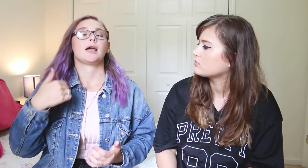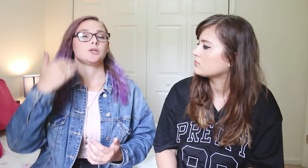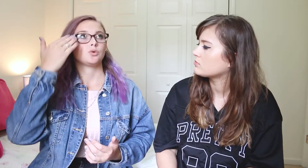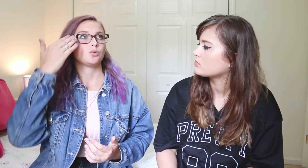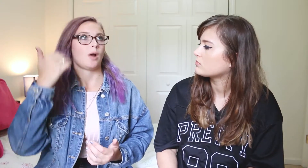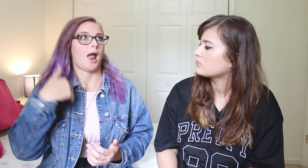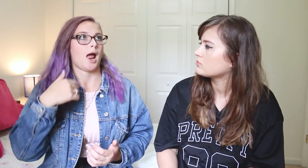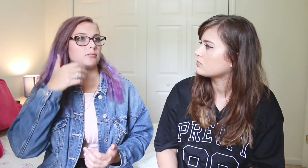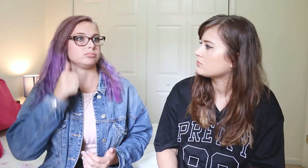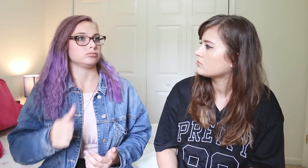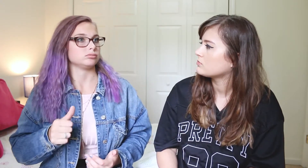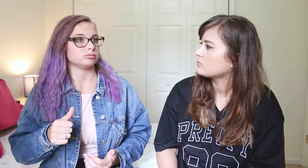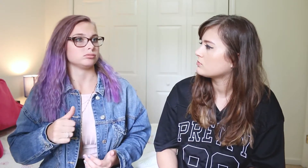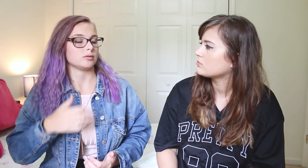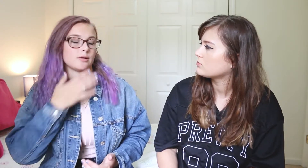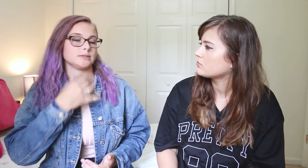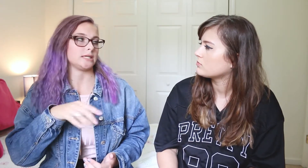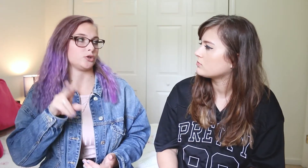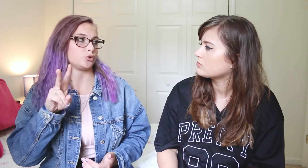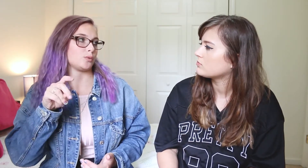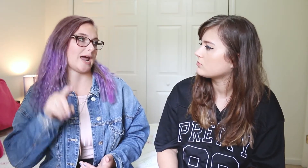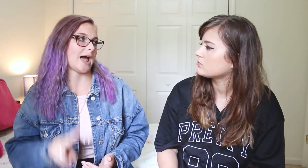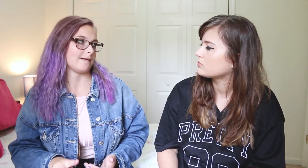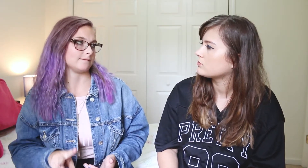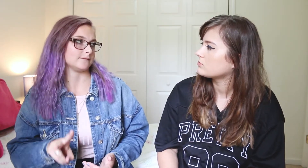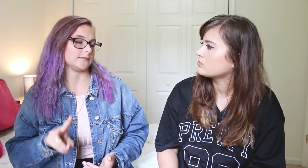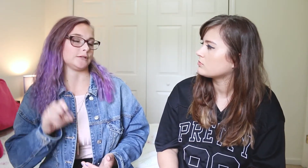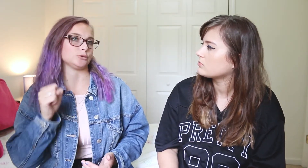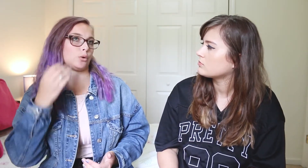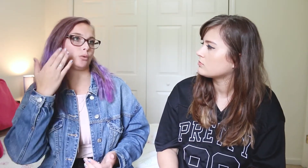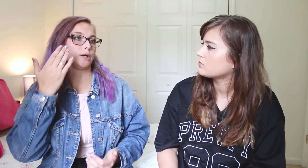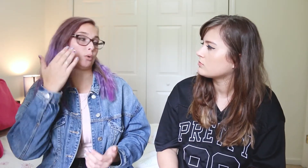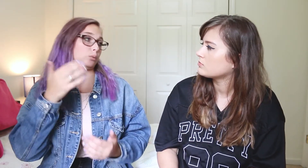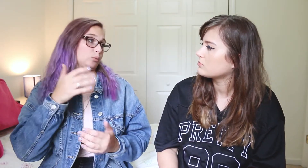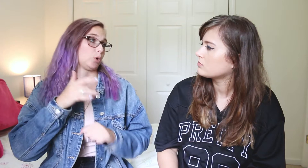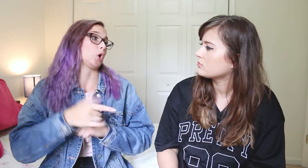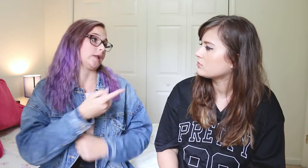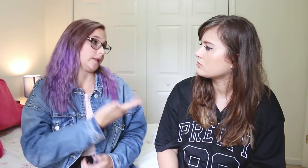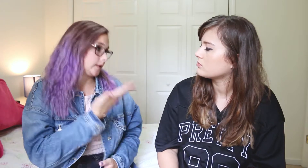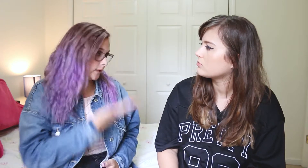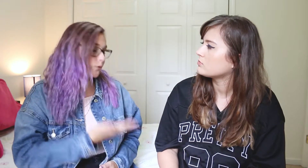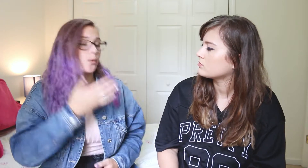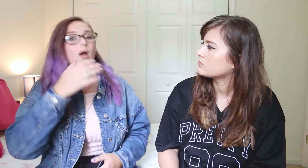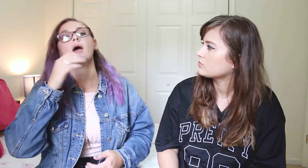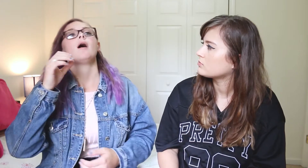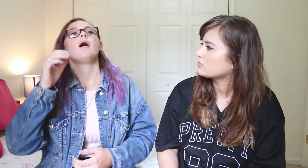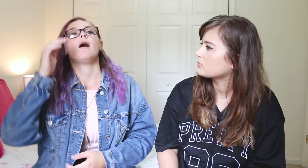I knew I had hearing loss at 2 ½ so I knew earlier than you.